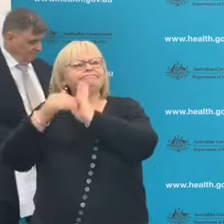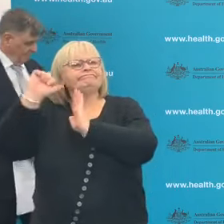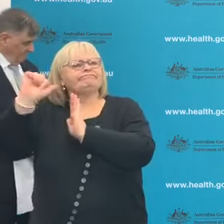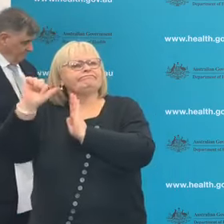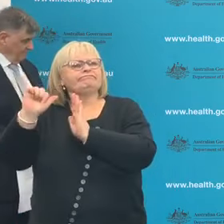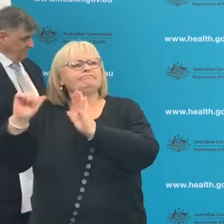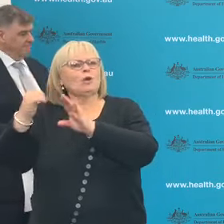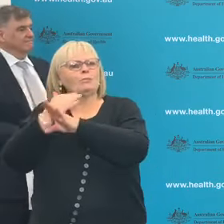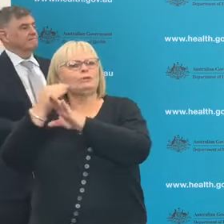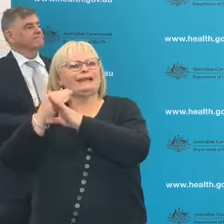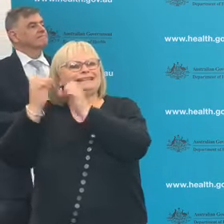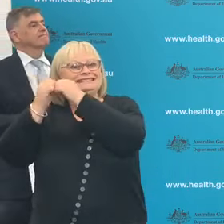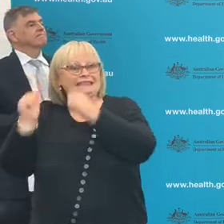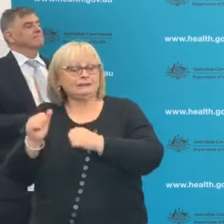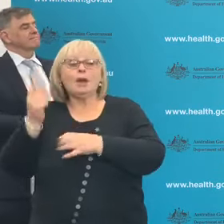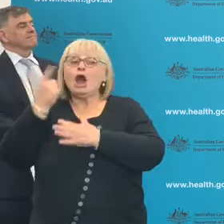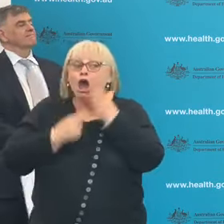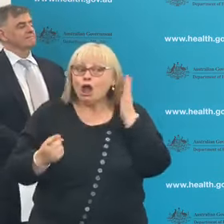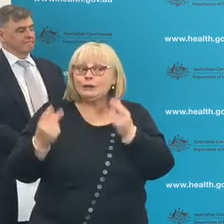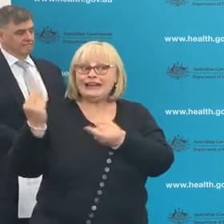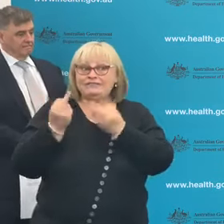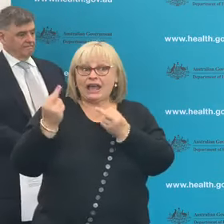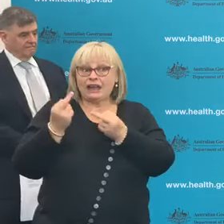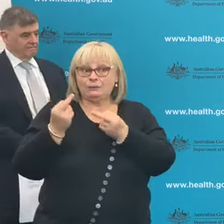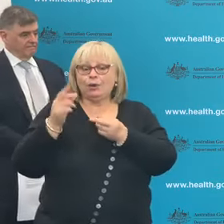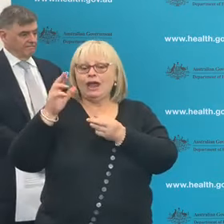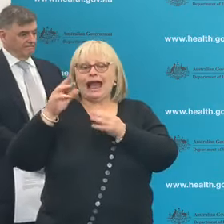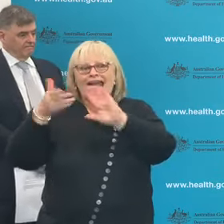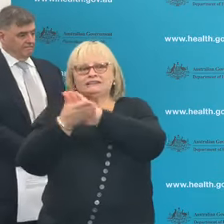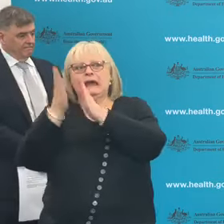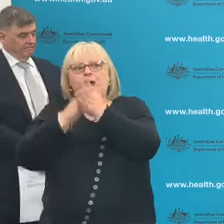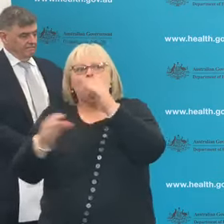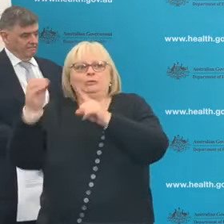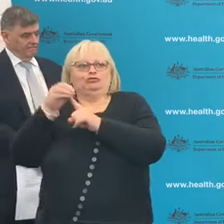only be available to those people who upgrade. Now for some people, the phones